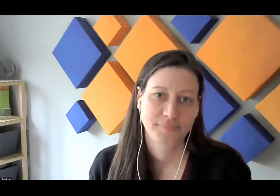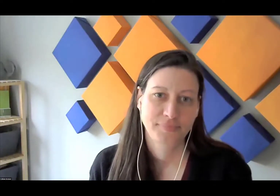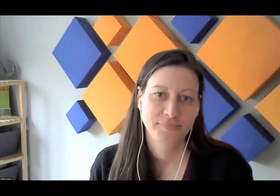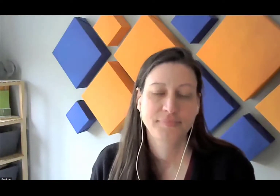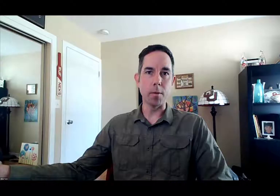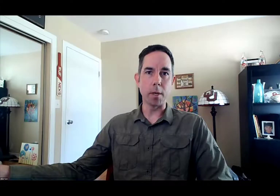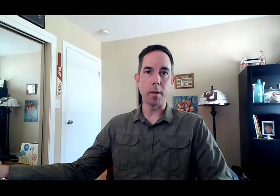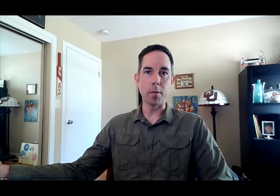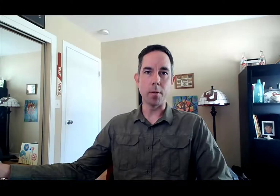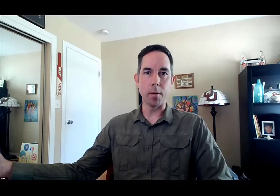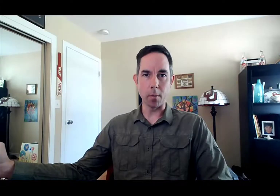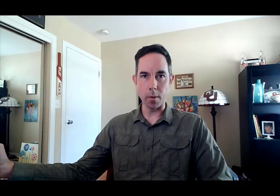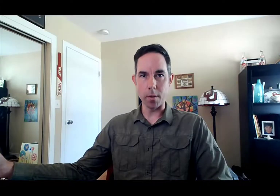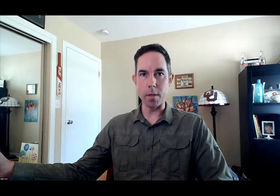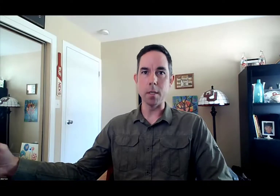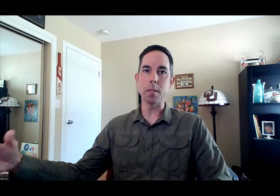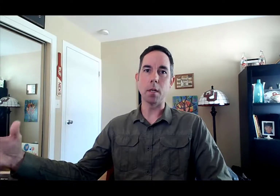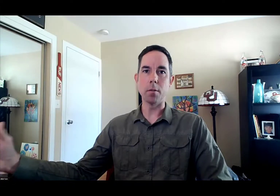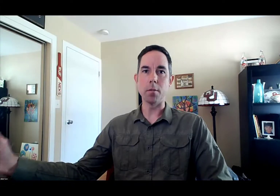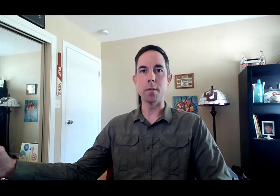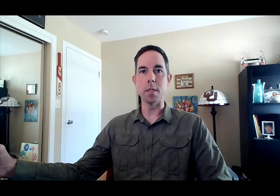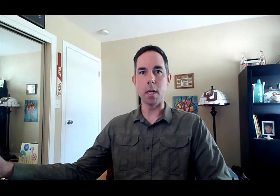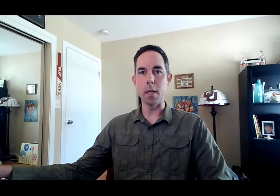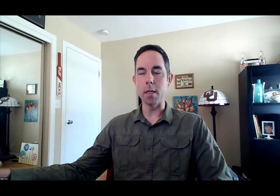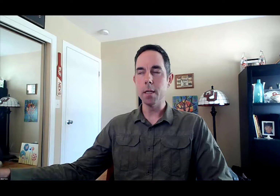If you're doing, if you're doing it with these inclusive design,